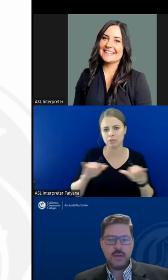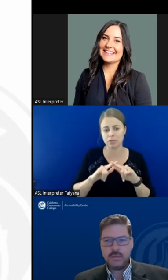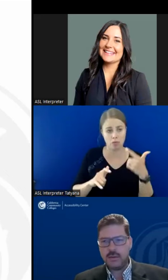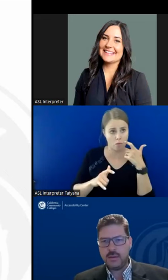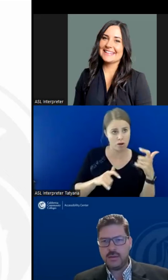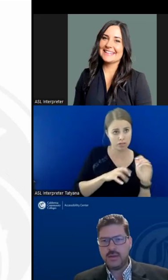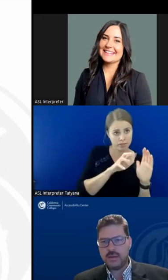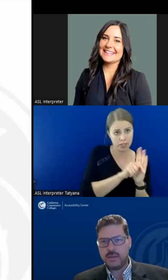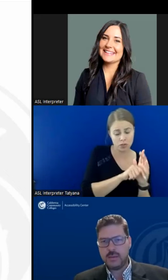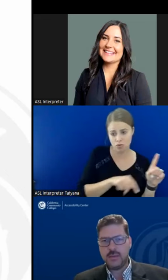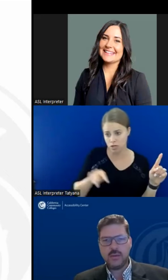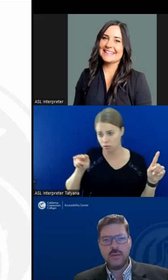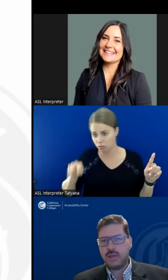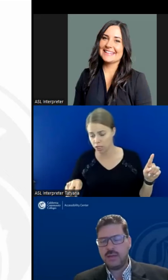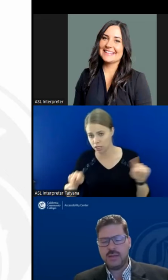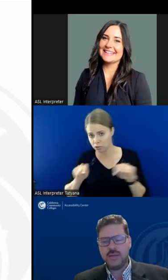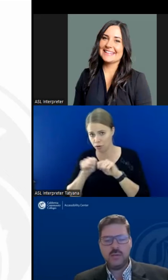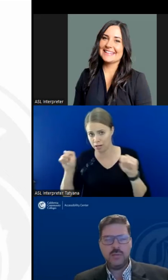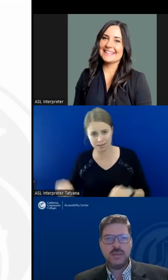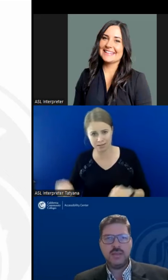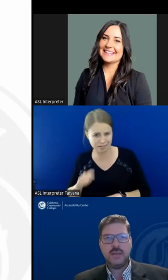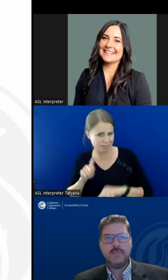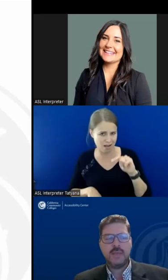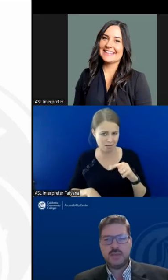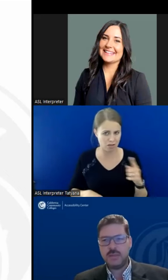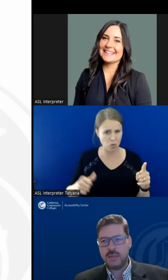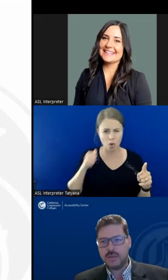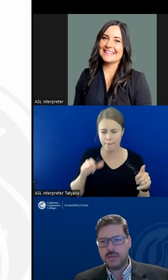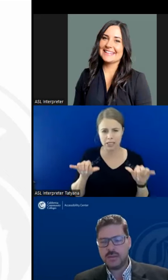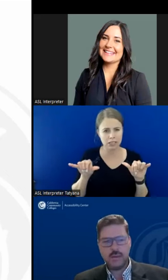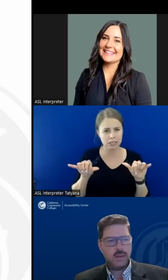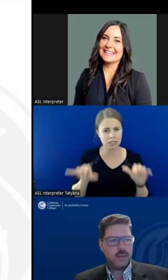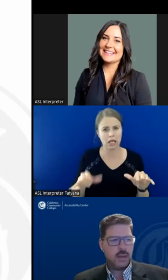and read a transcript. Or at least it will not be the same experience.